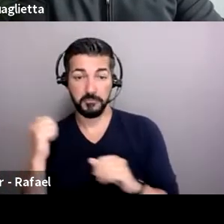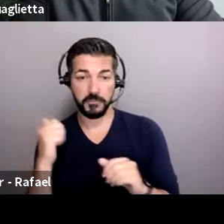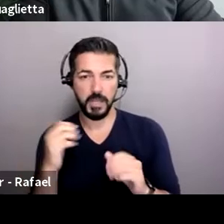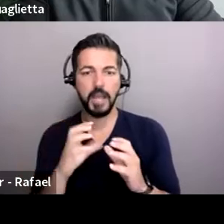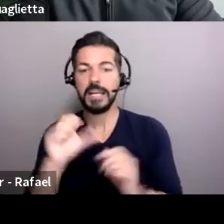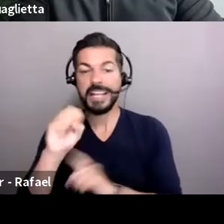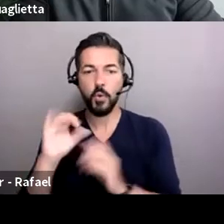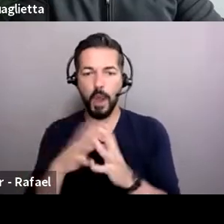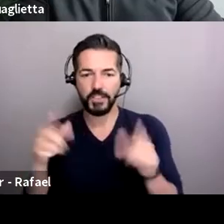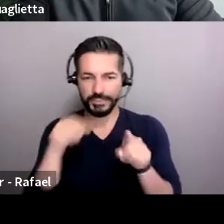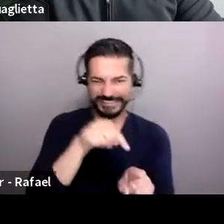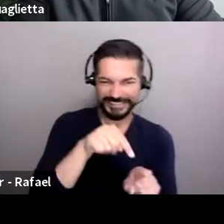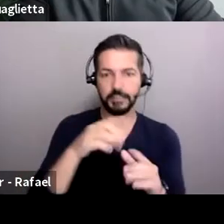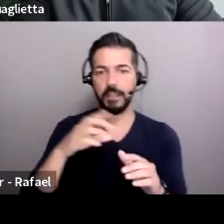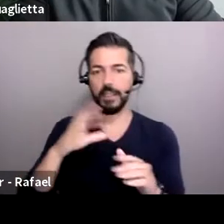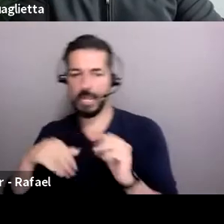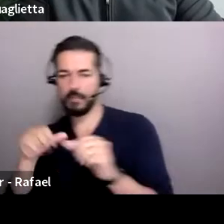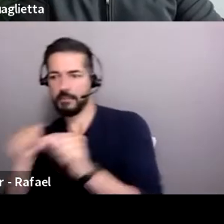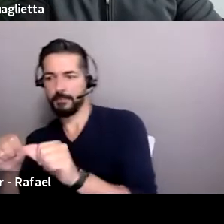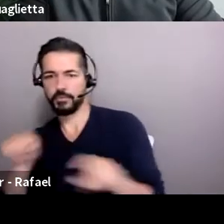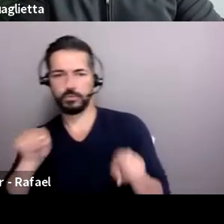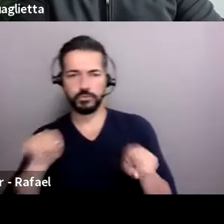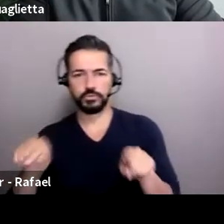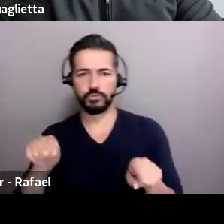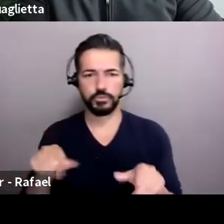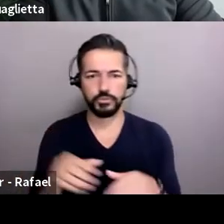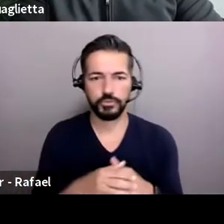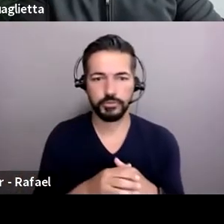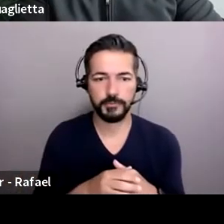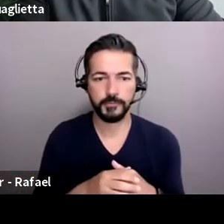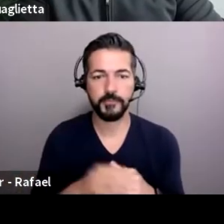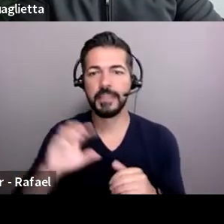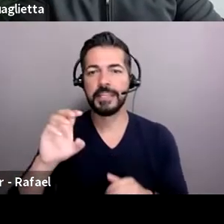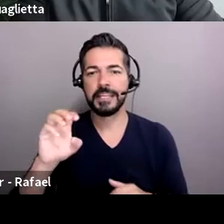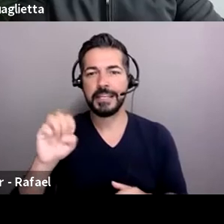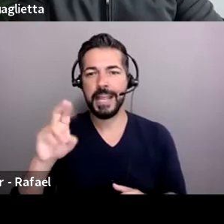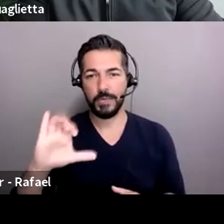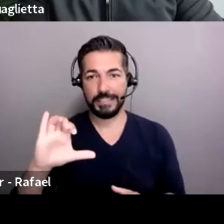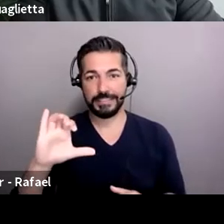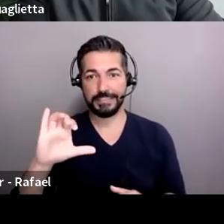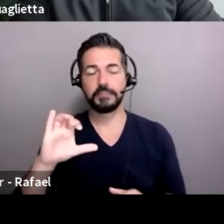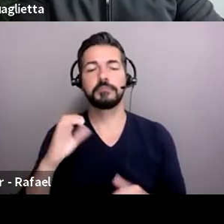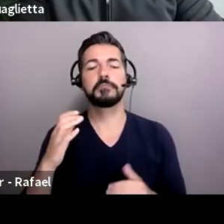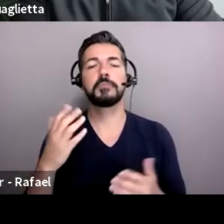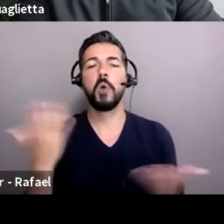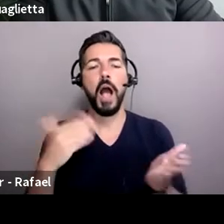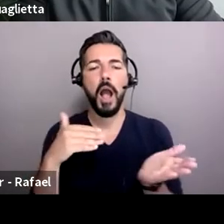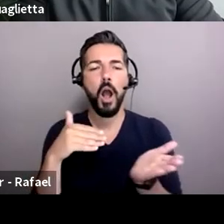A one key factor to look at is how often is the content changing